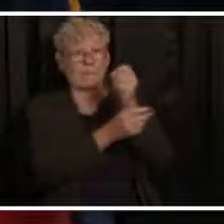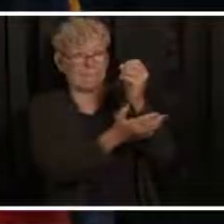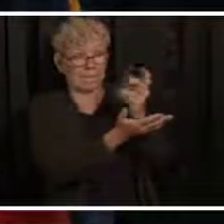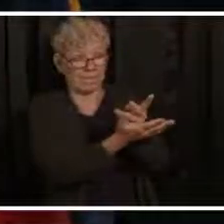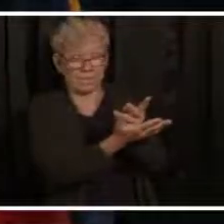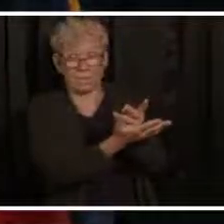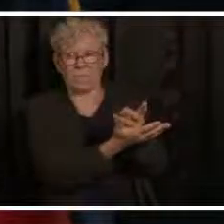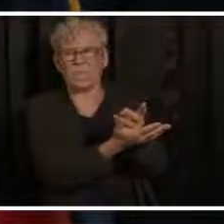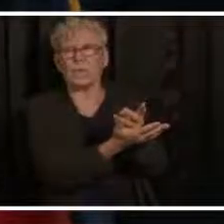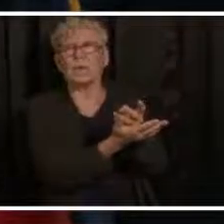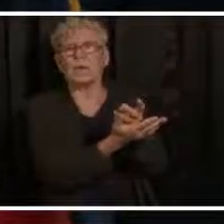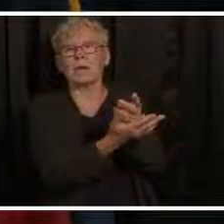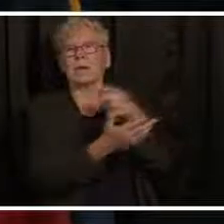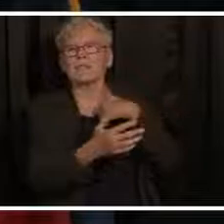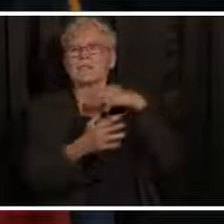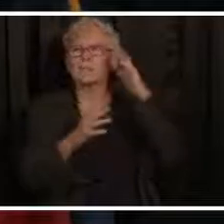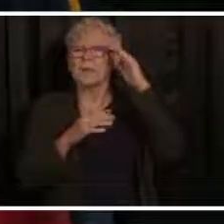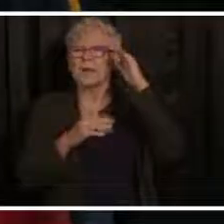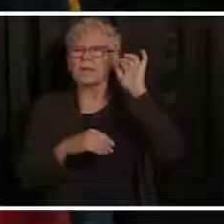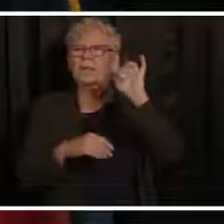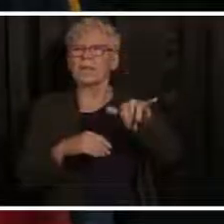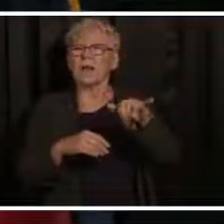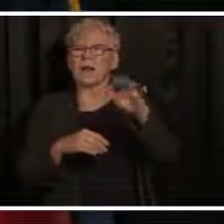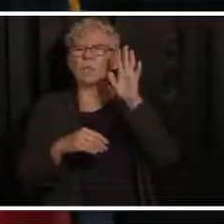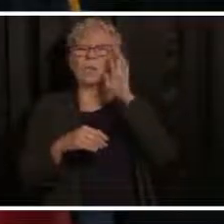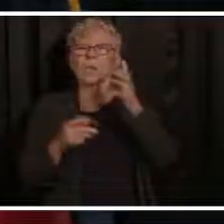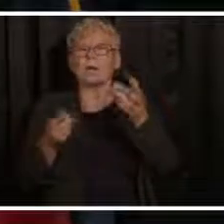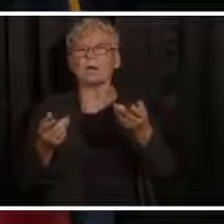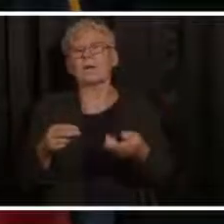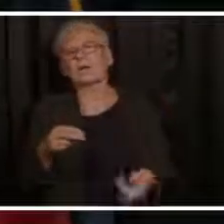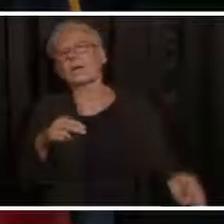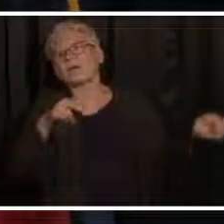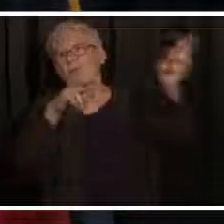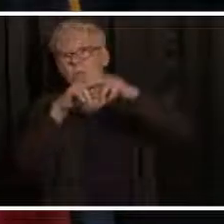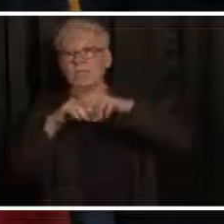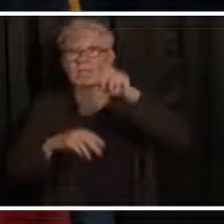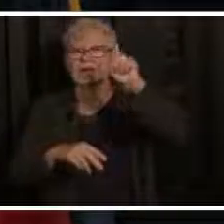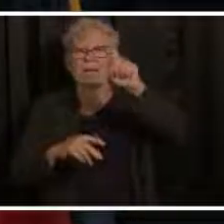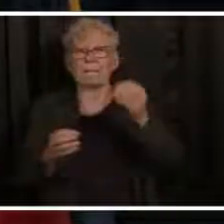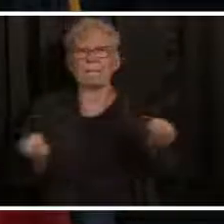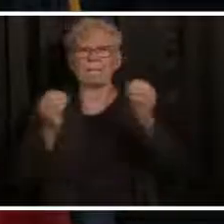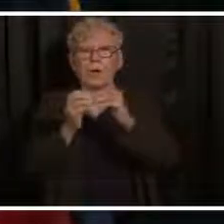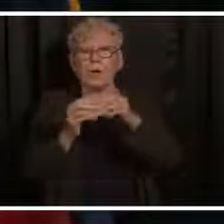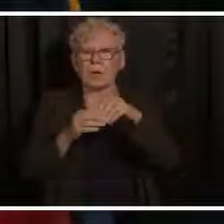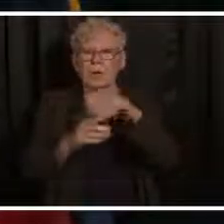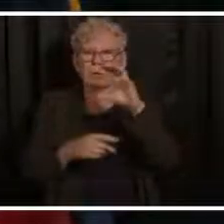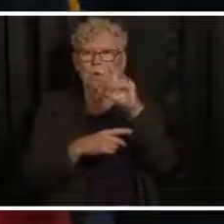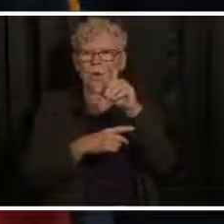organizations have tied in requirements to that uh benchmark. So, uh hopefully that answers your question. Do